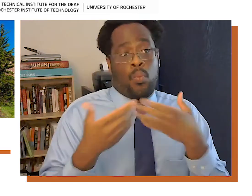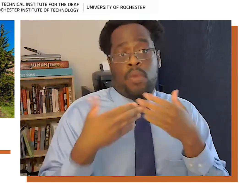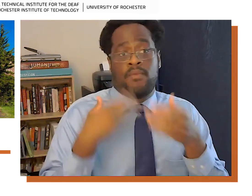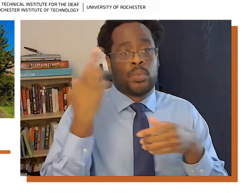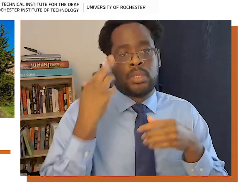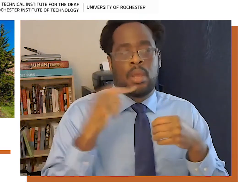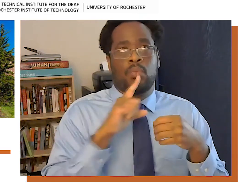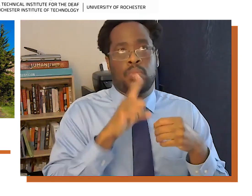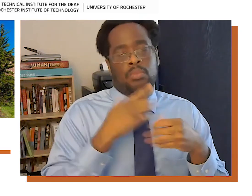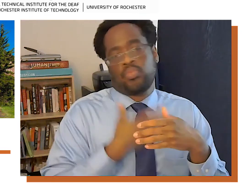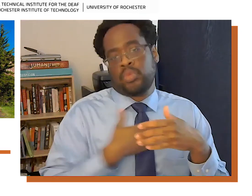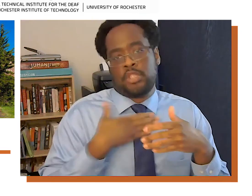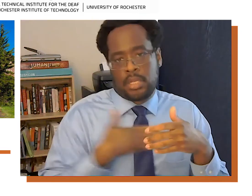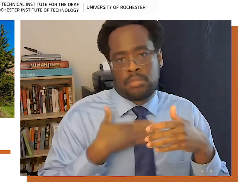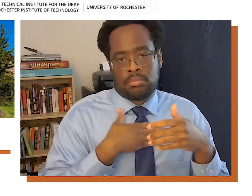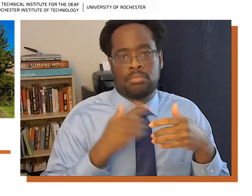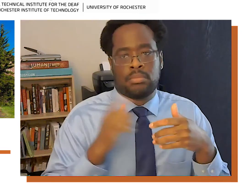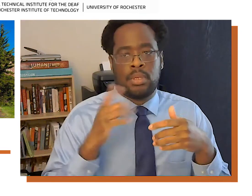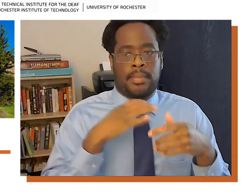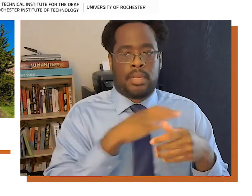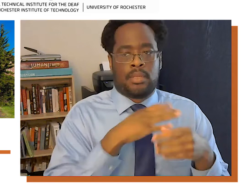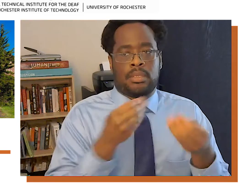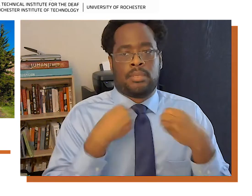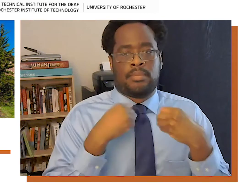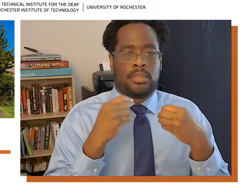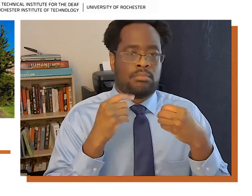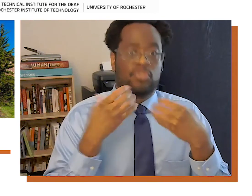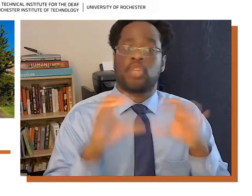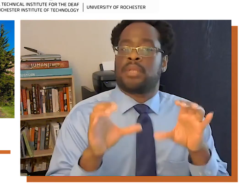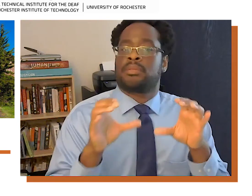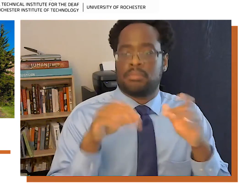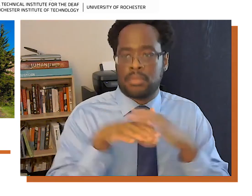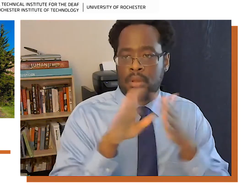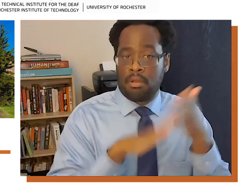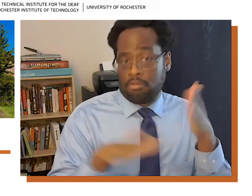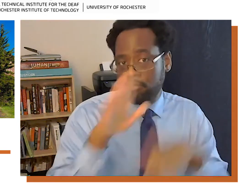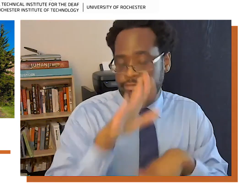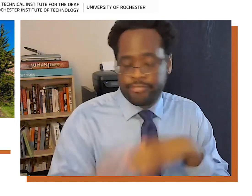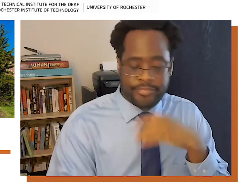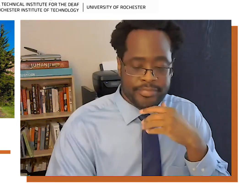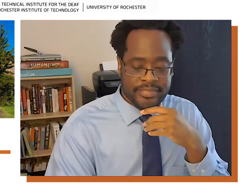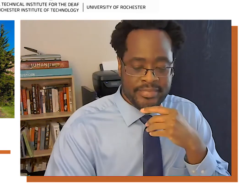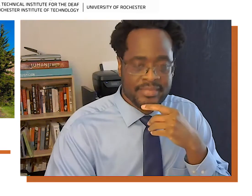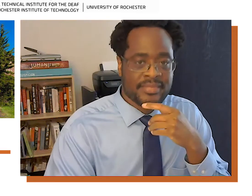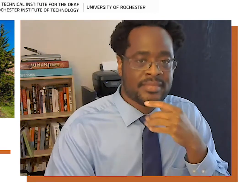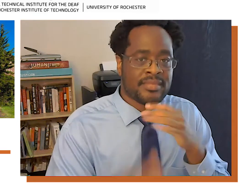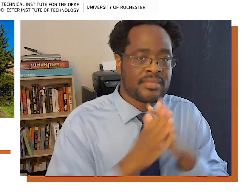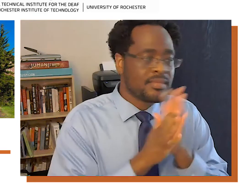for that reason. I don't know exactly why, but I truly appreciate the chance that they gave me by accepting me to college